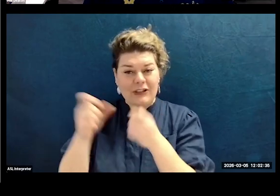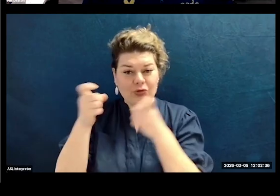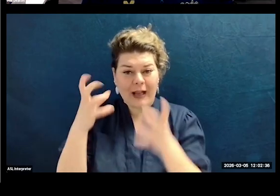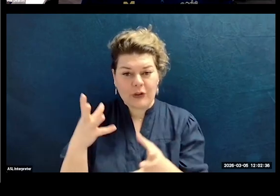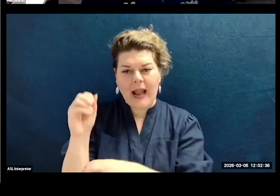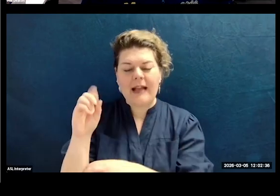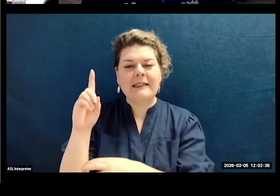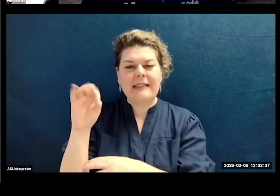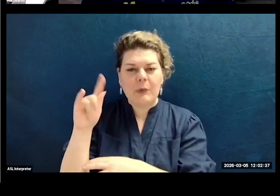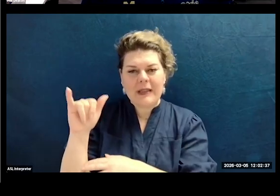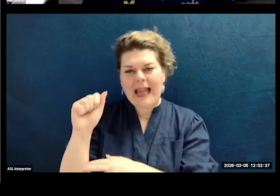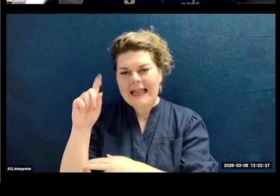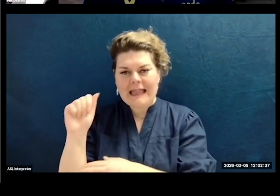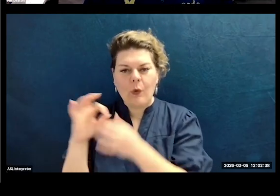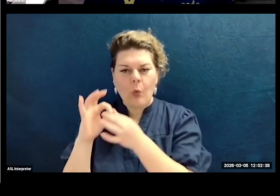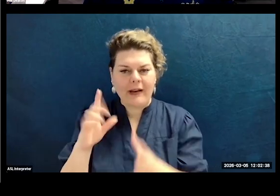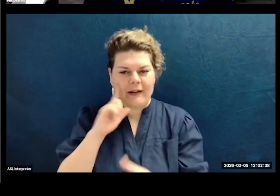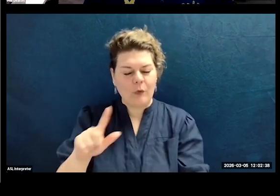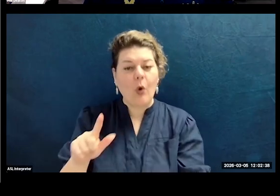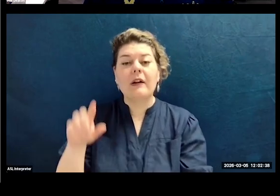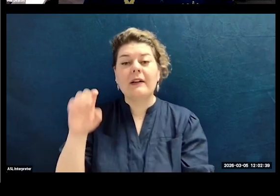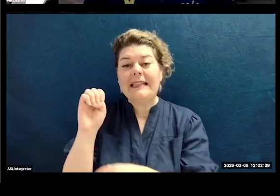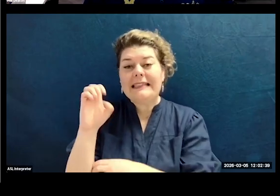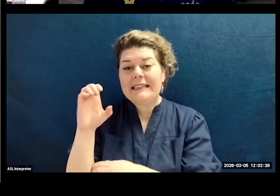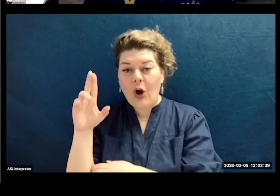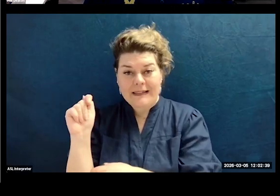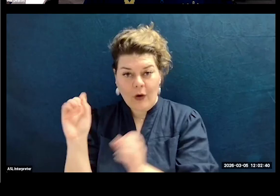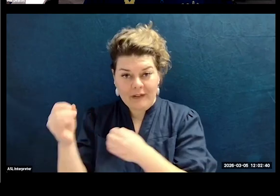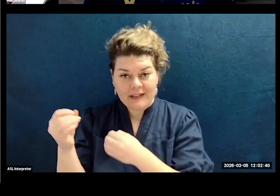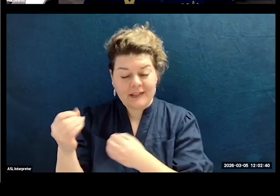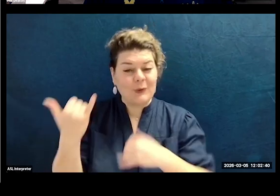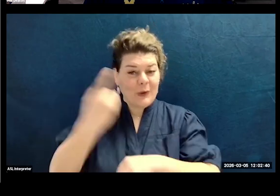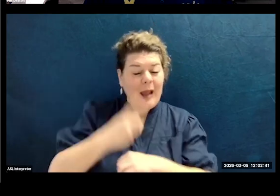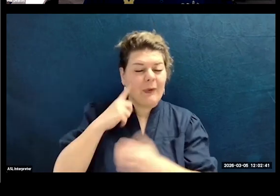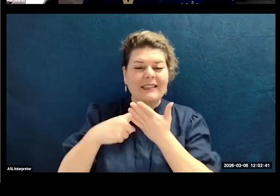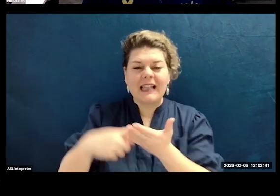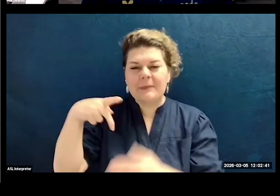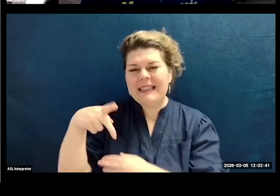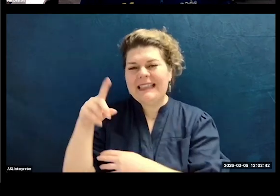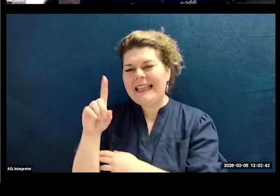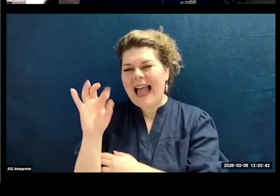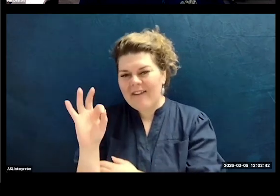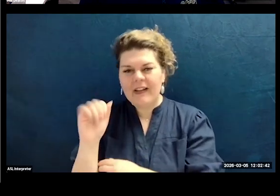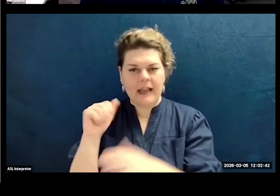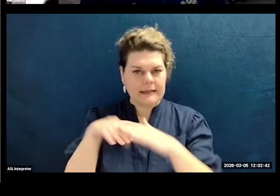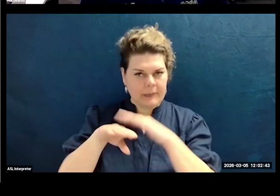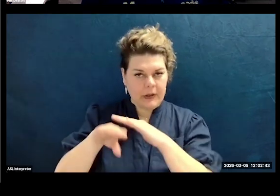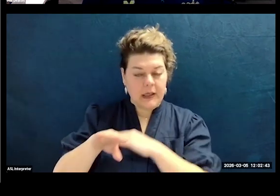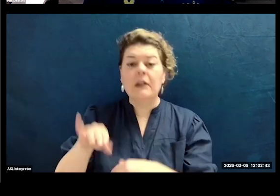and Title IX office. And we are here today to talk with you about PDF accessibility. I'm joined also by Jessica McCuaig,